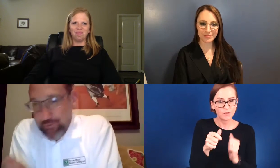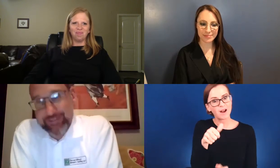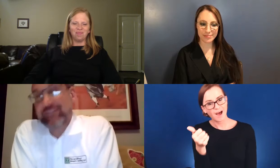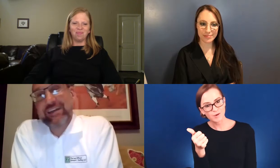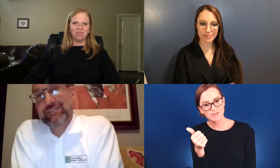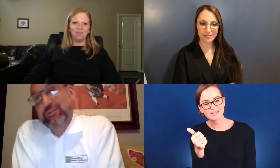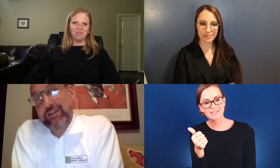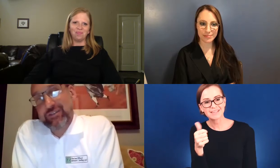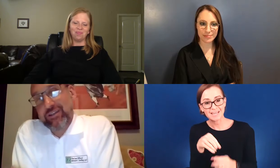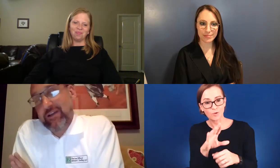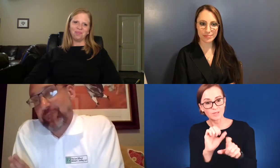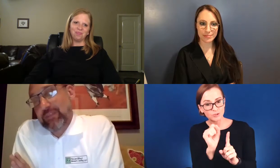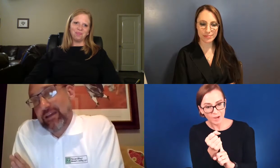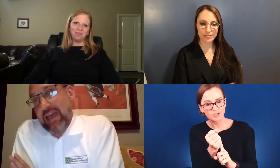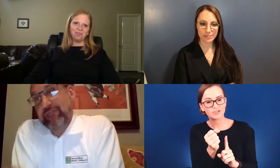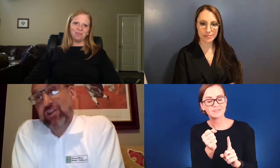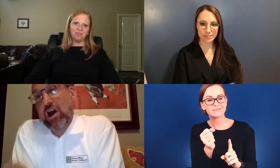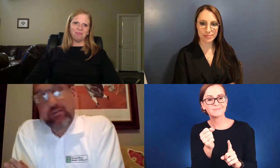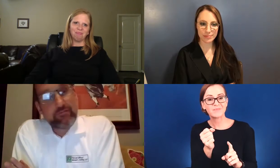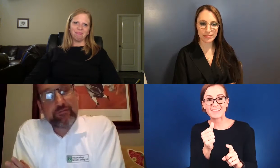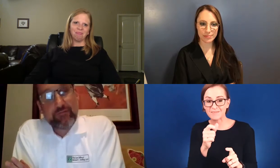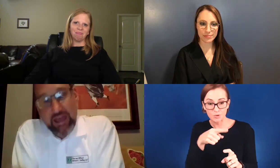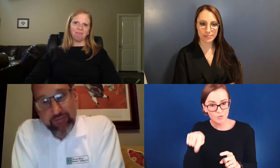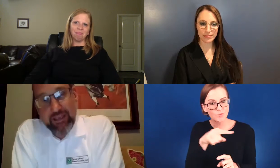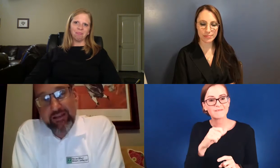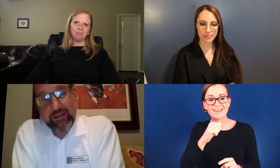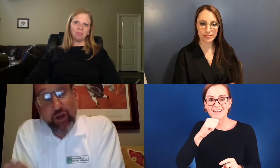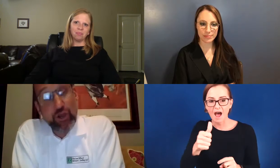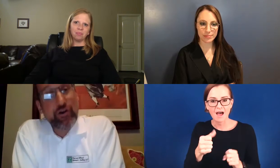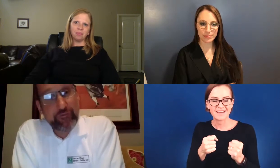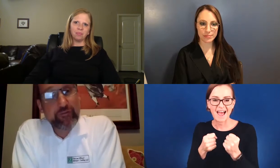who was in that situation have not advocated enough